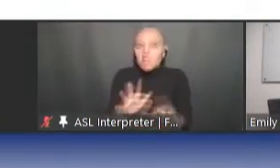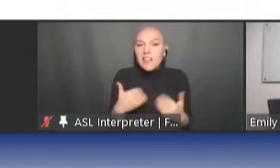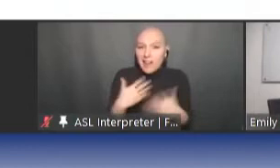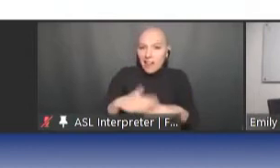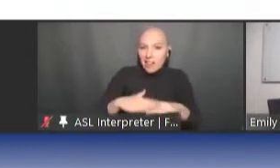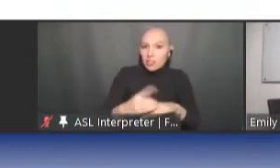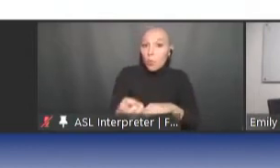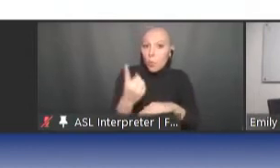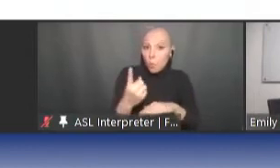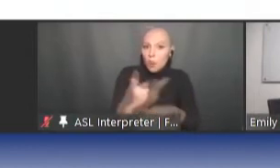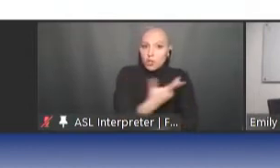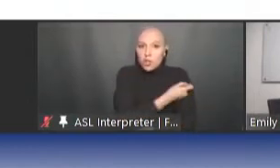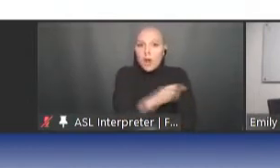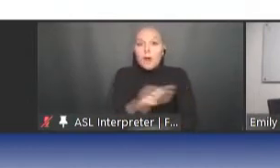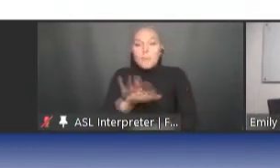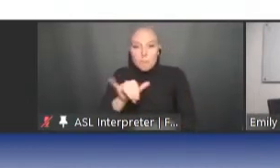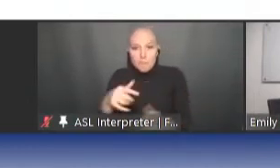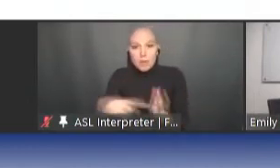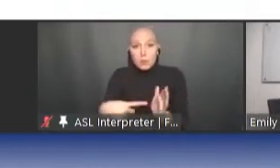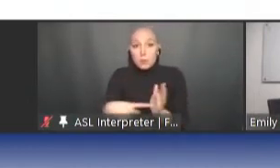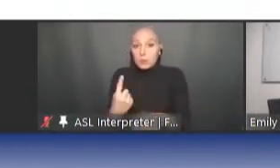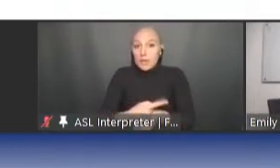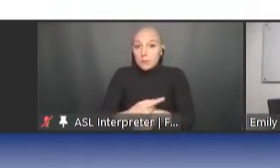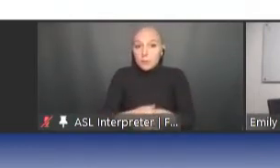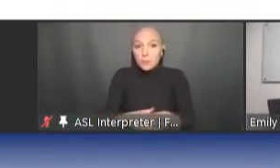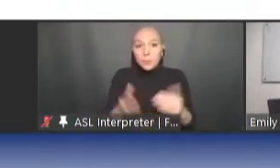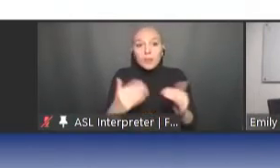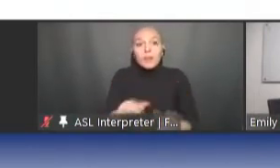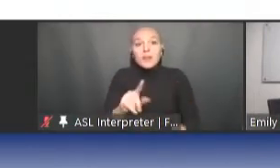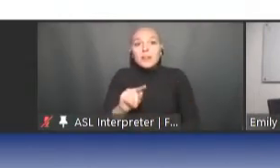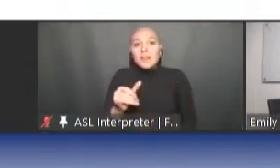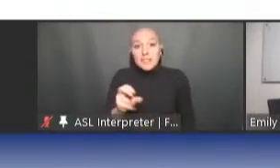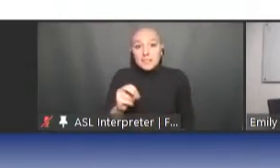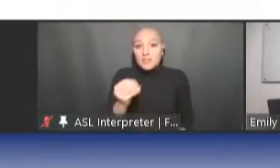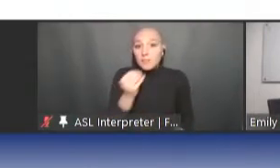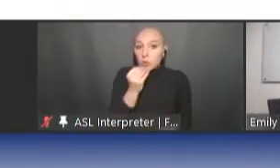workforce is vaccinated before its mandate deadline. And more recently, United Airlines